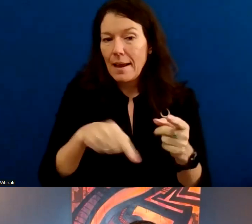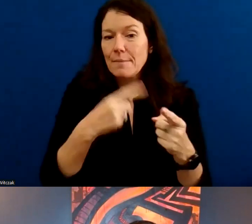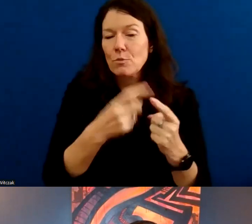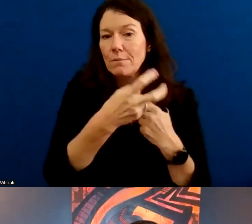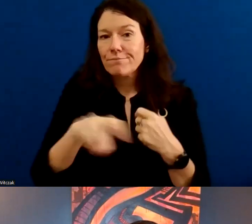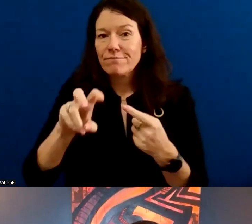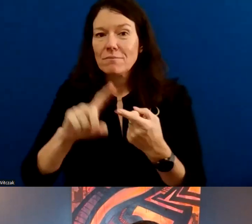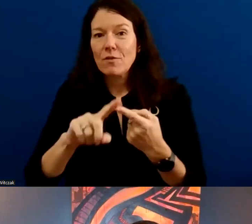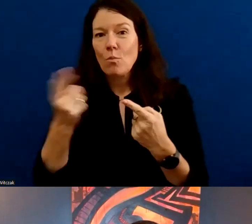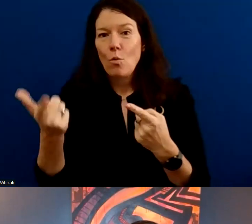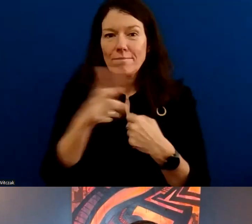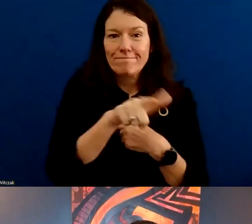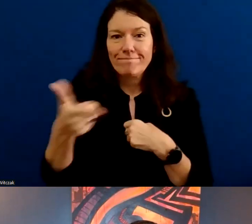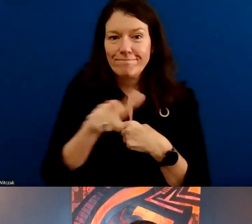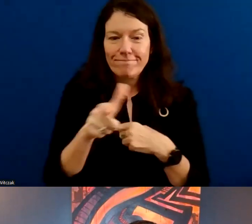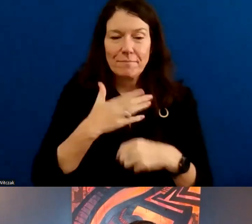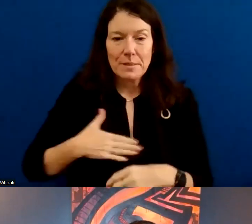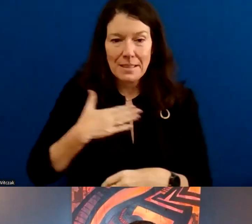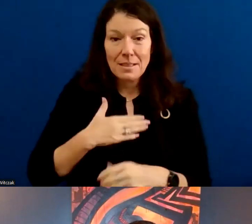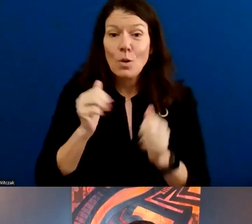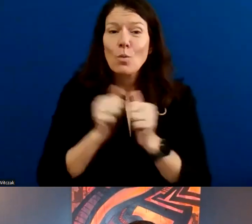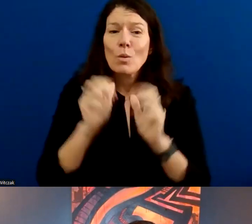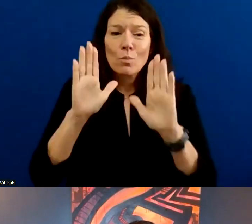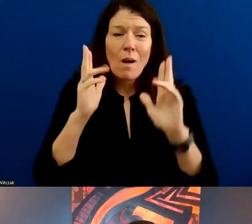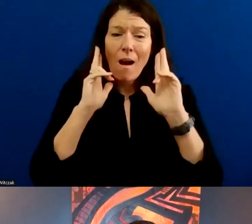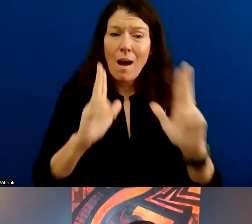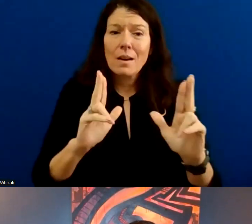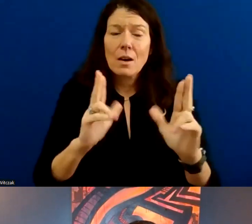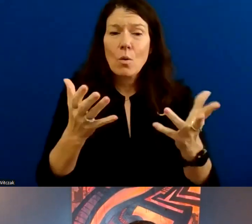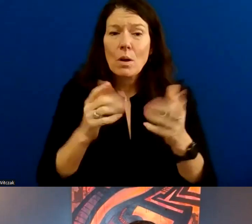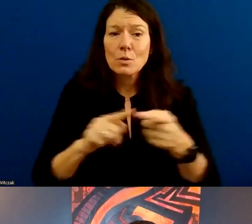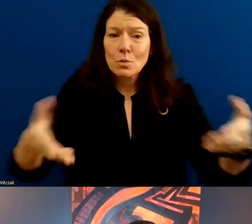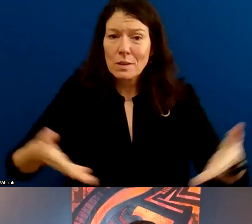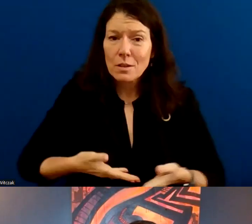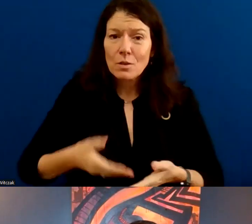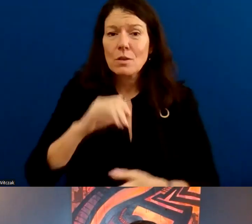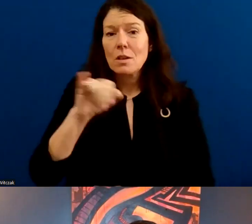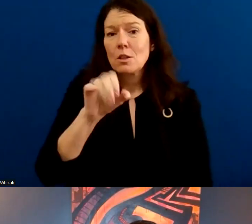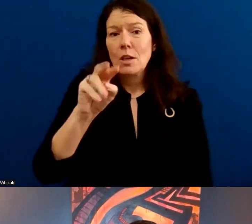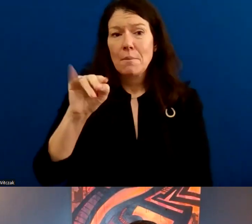the next. So with great honor we would like to be able to introduce Jamie and Gabriella